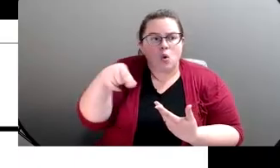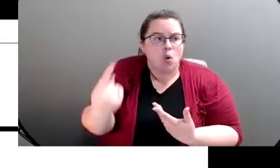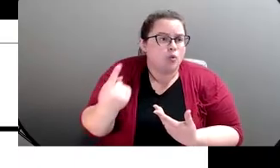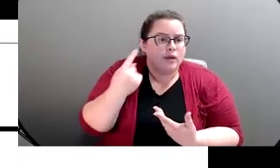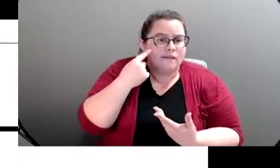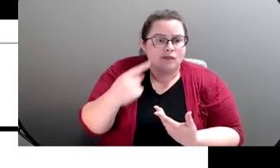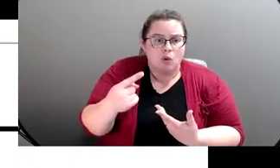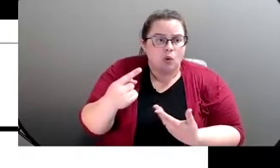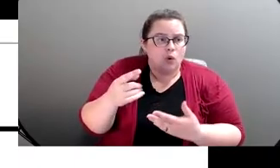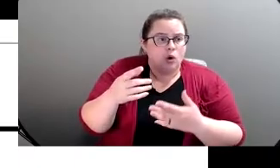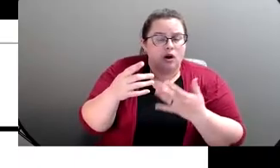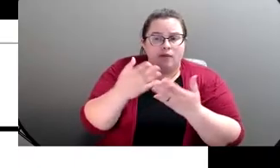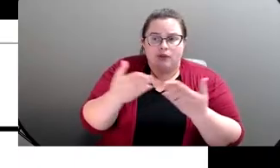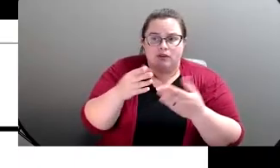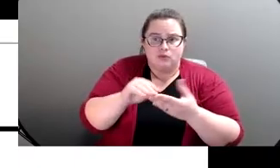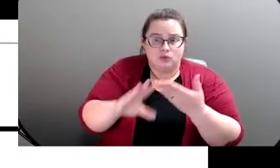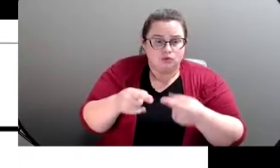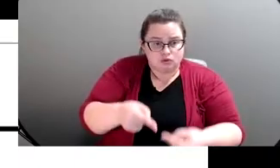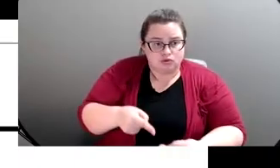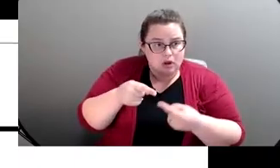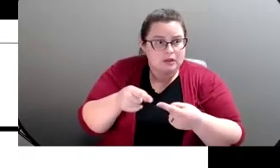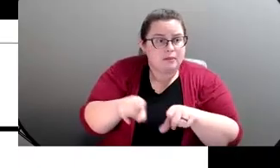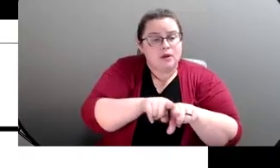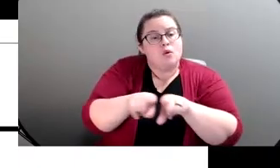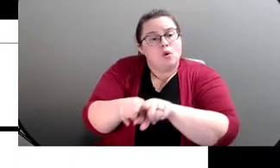where students are struggling, but it's also good to give